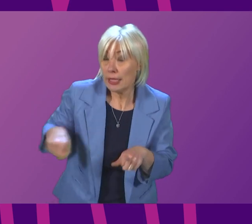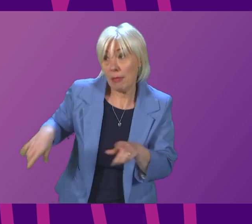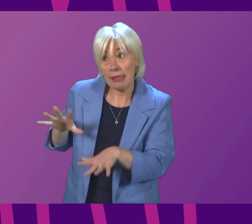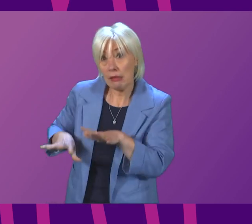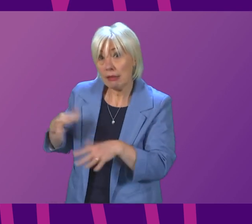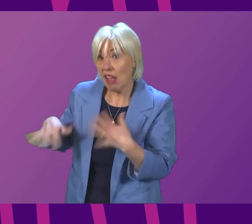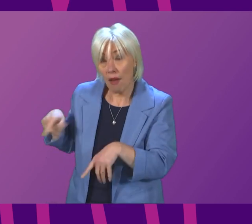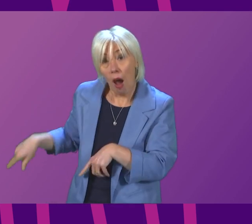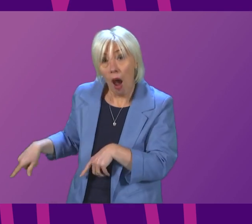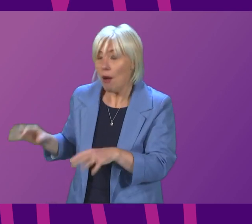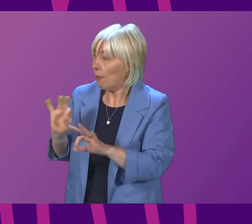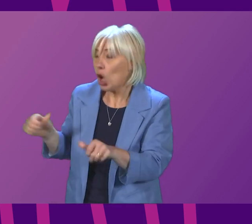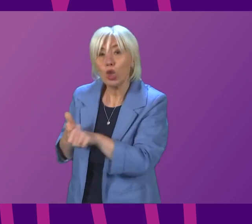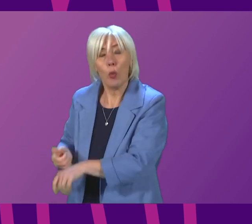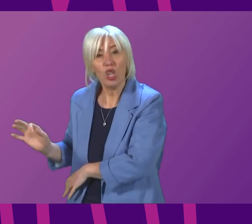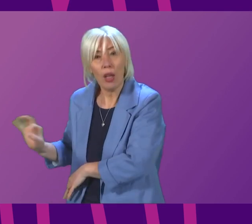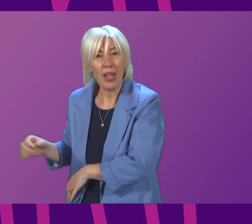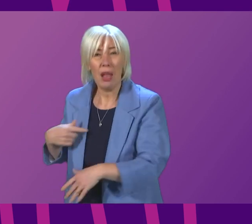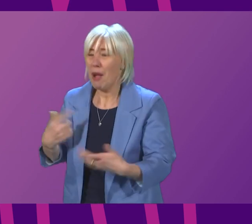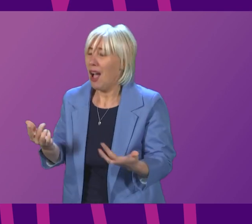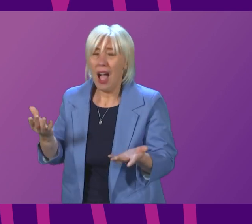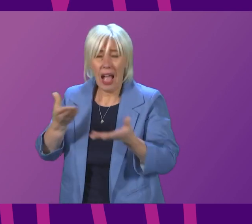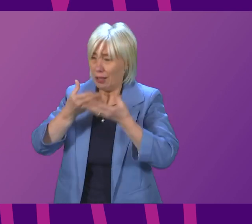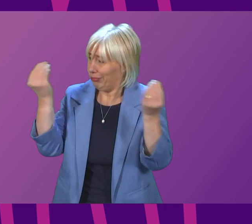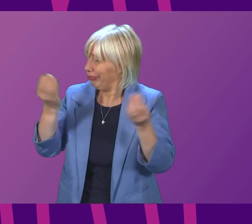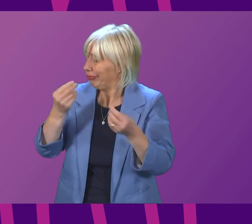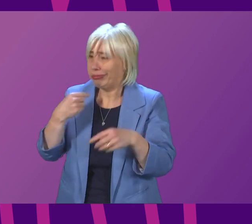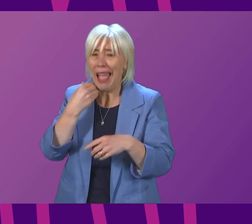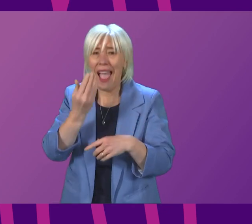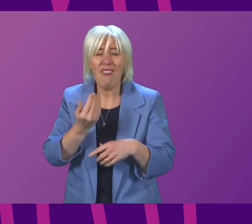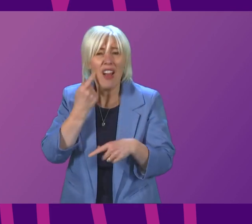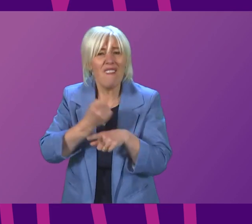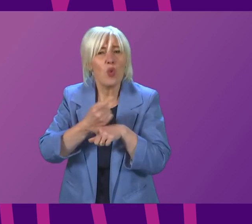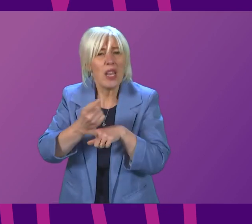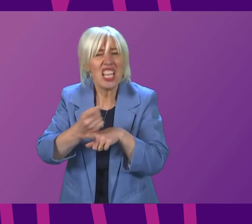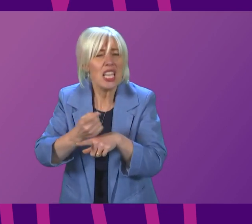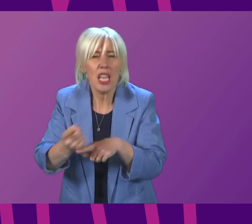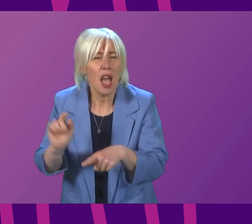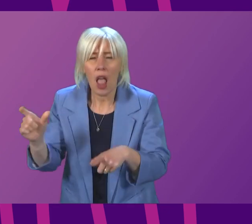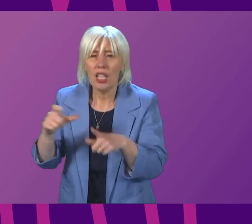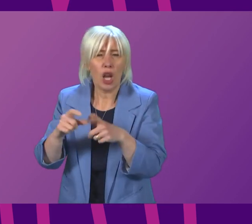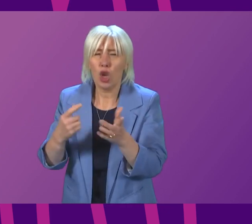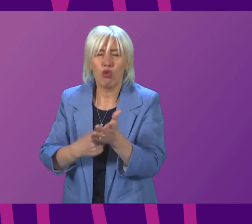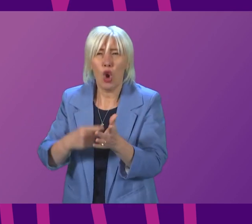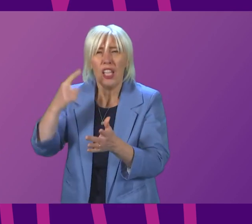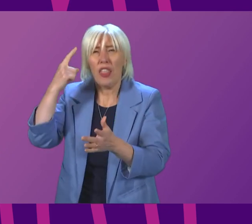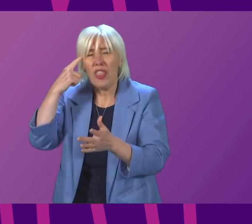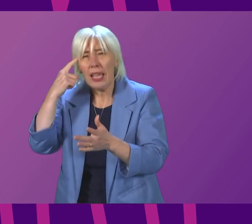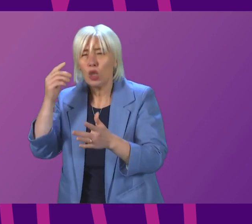Week on week, I lose track of what exactly Douglas Ross thinks we should or should not